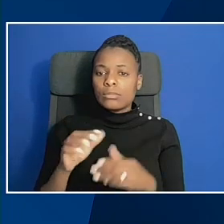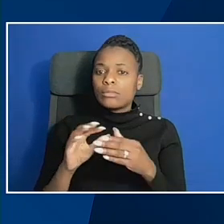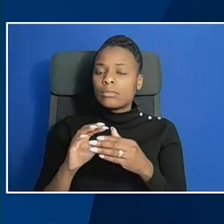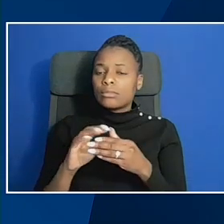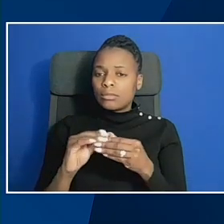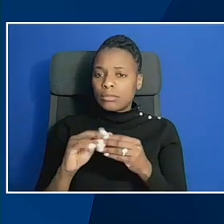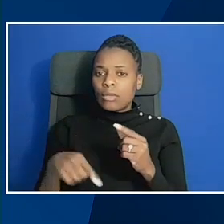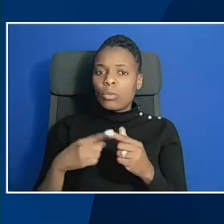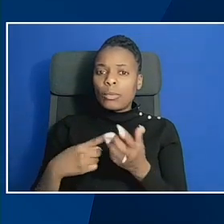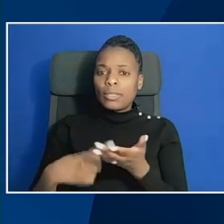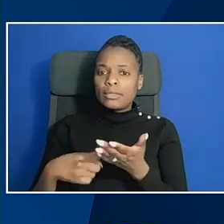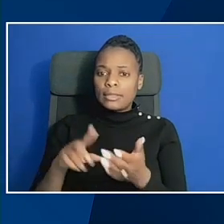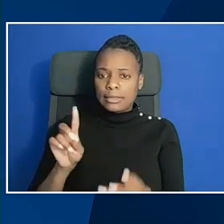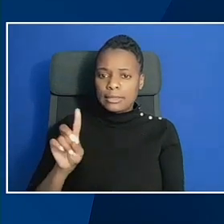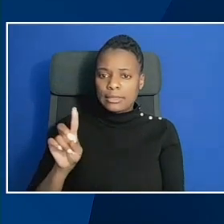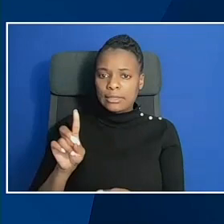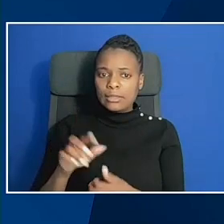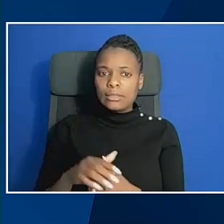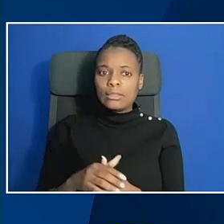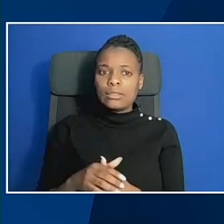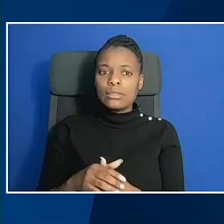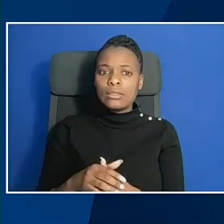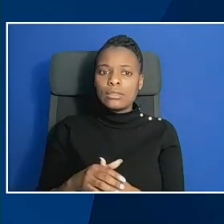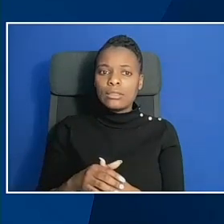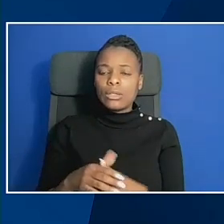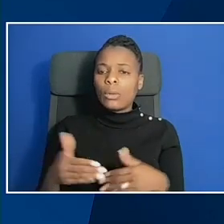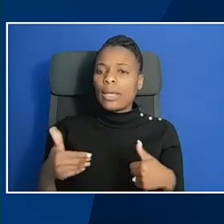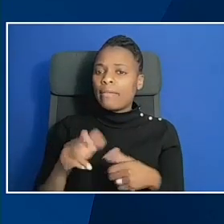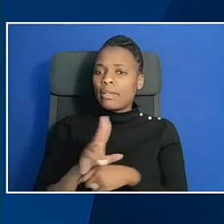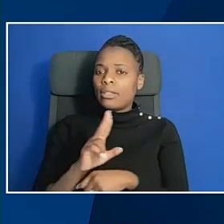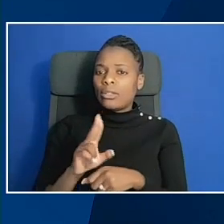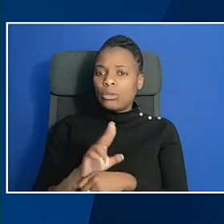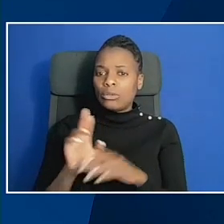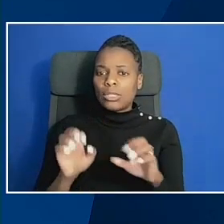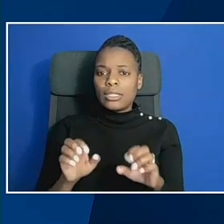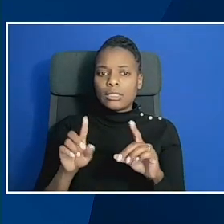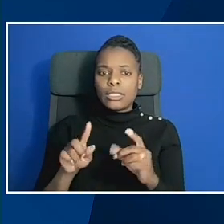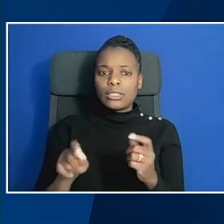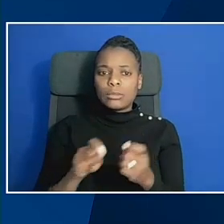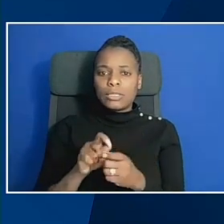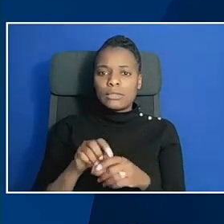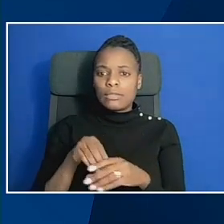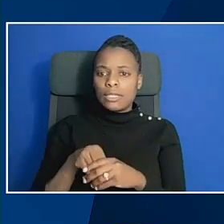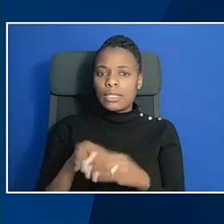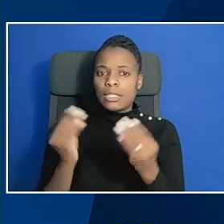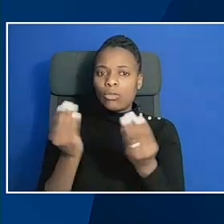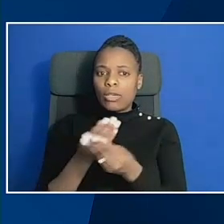used education-specific in the reciprocity agreement. I think the- I'm sorry to jump in, but I